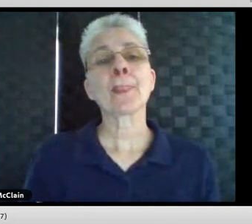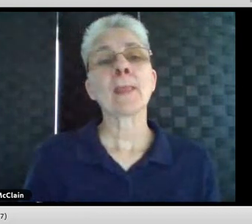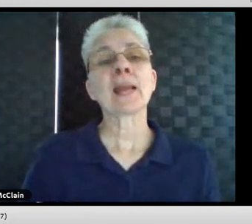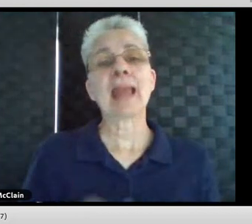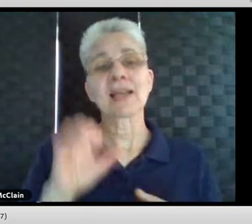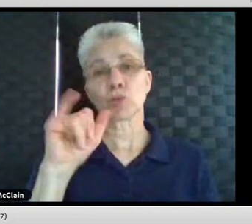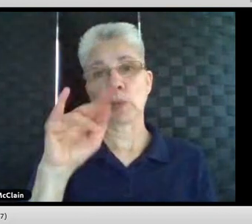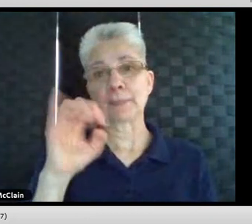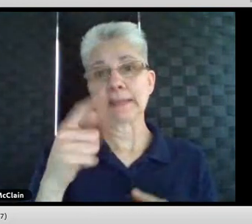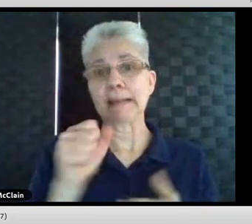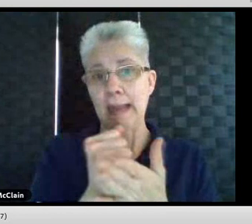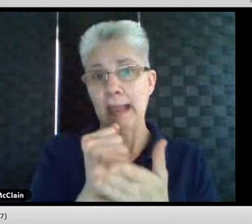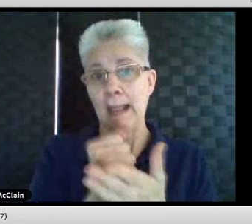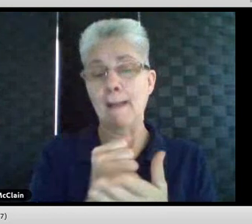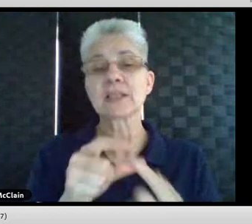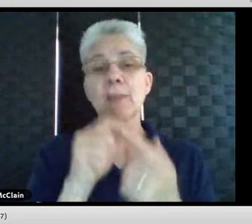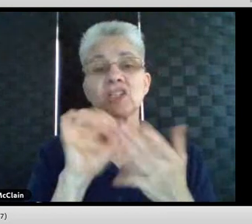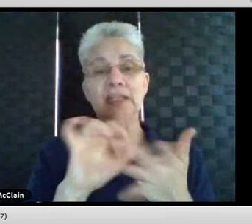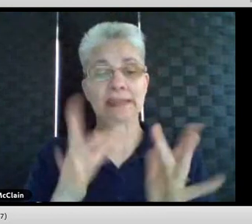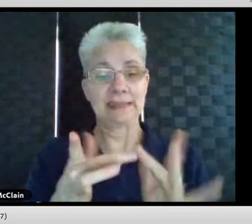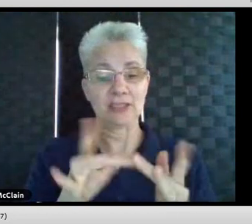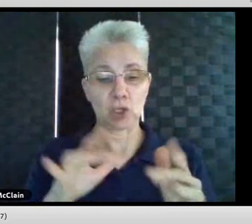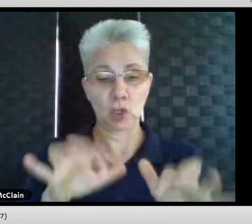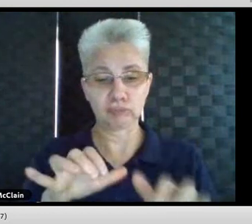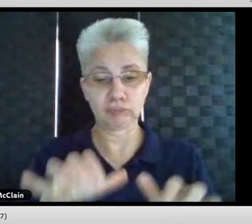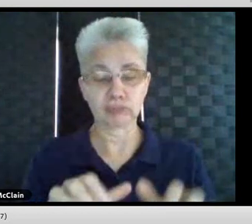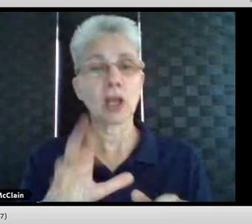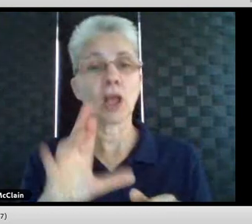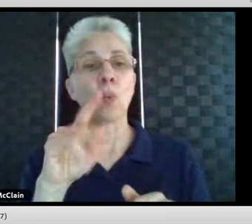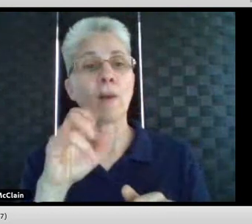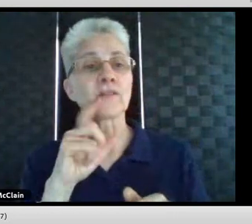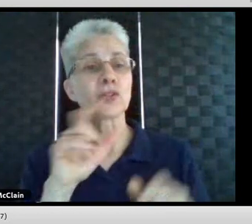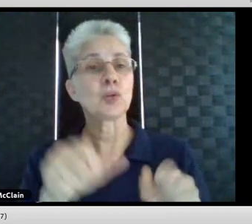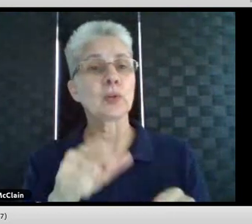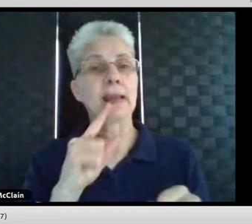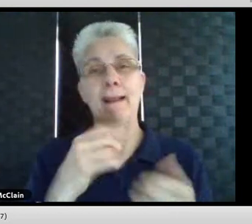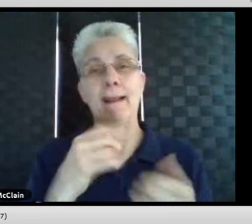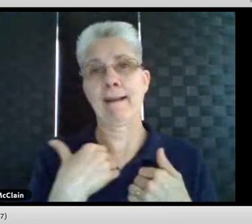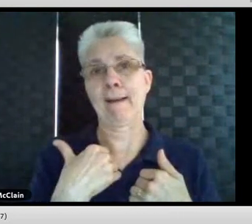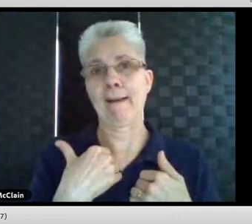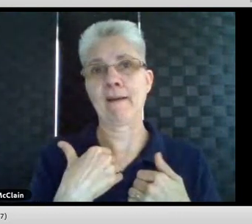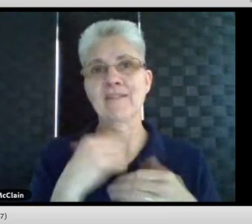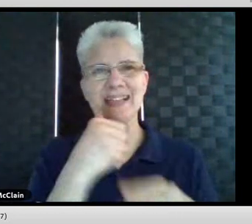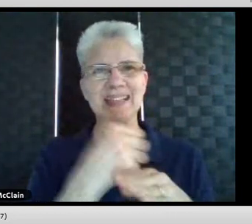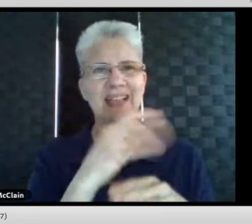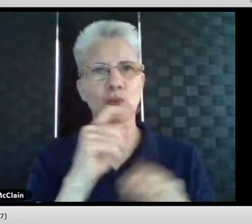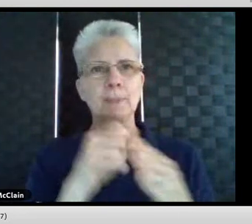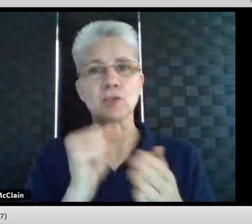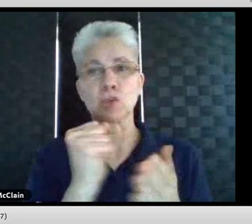Scripting can help, especially in digital reference where you can have a set script in your software